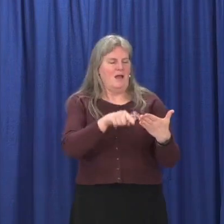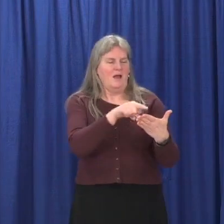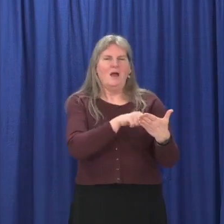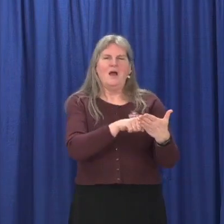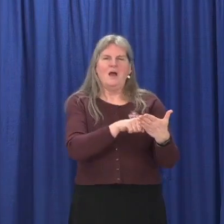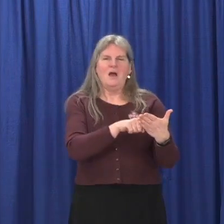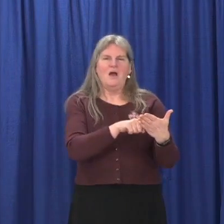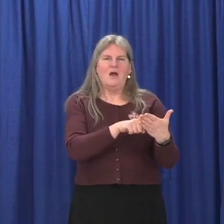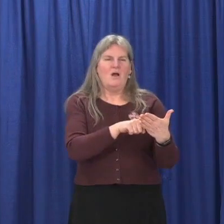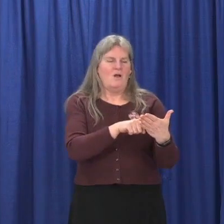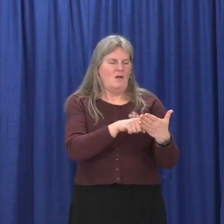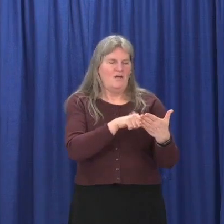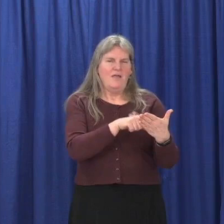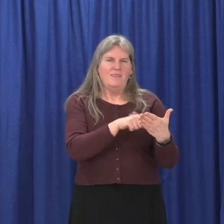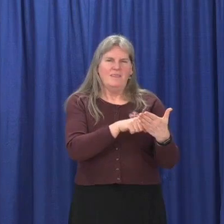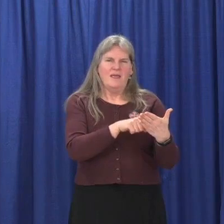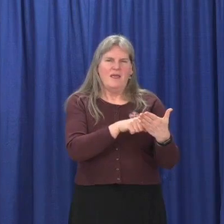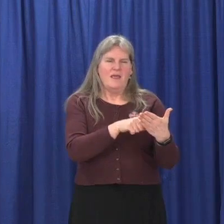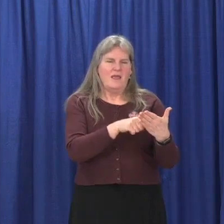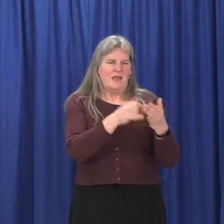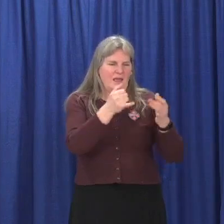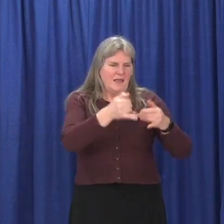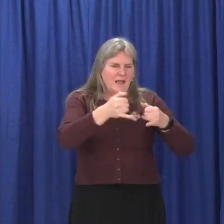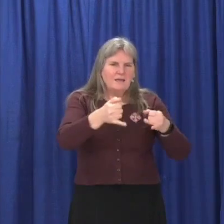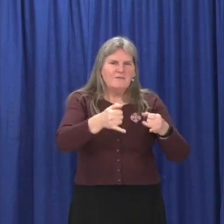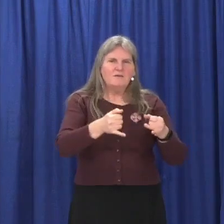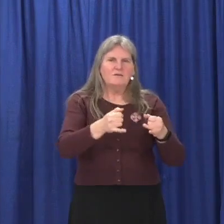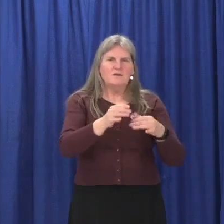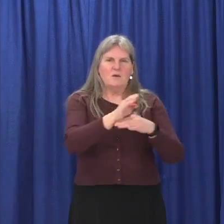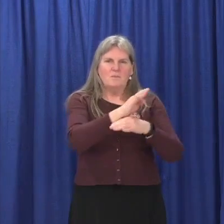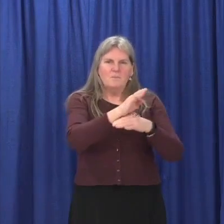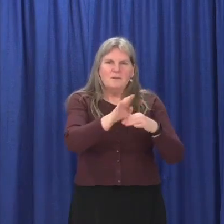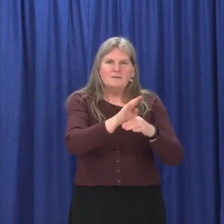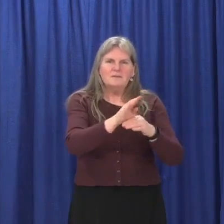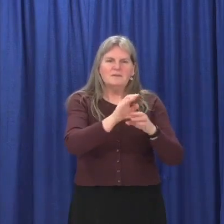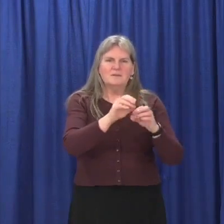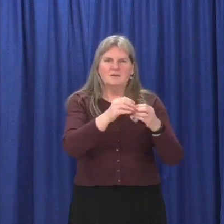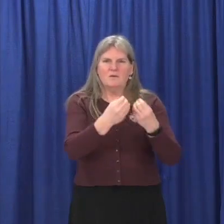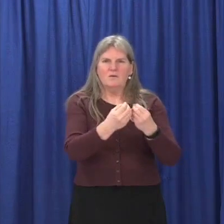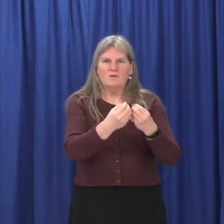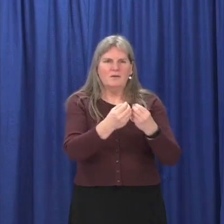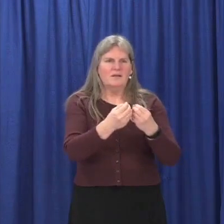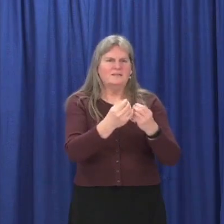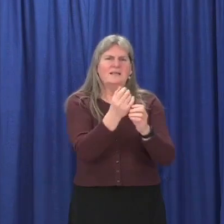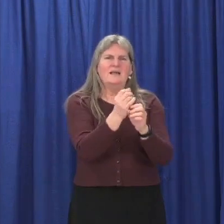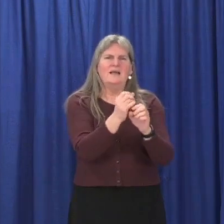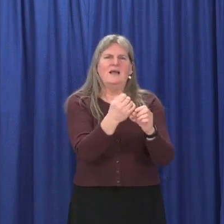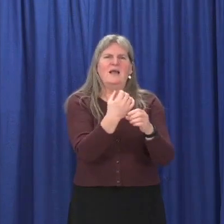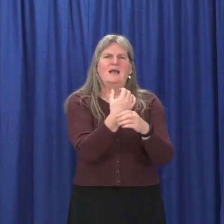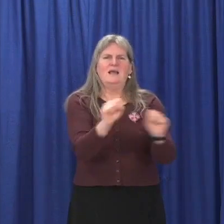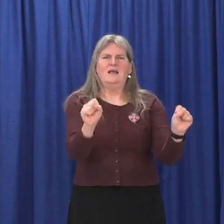individuals and businesses and communities are healthy. That's our end goal, and to get there as quickly as possible.